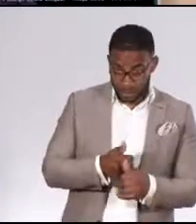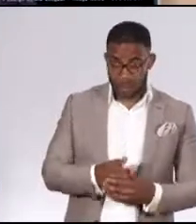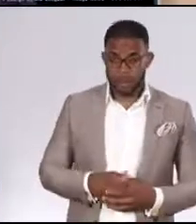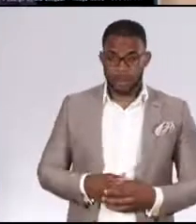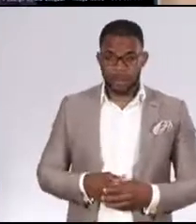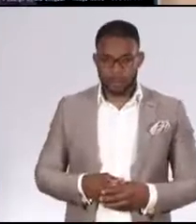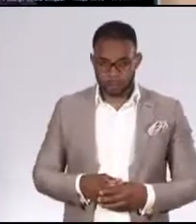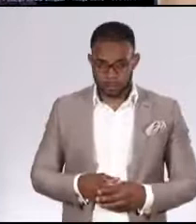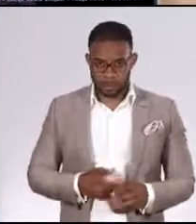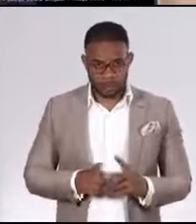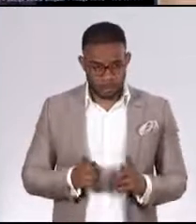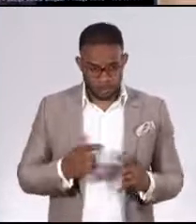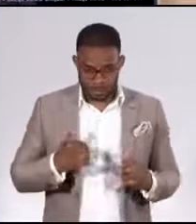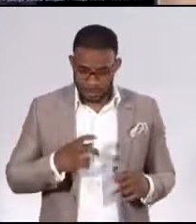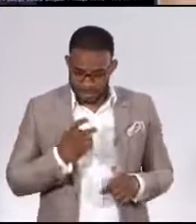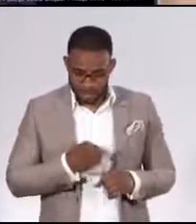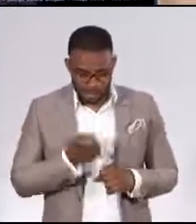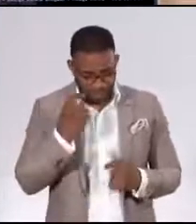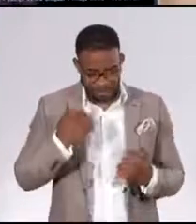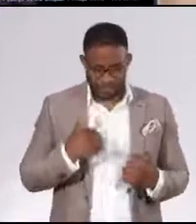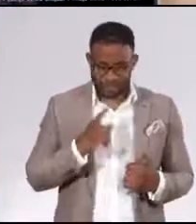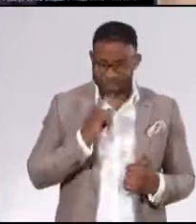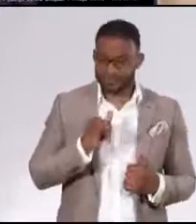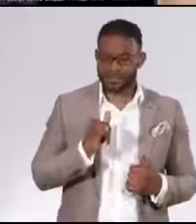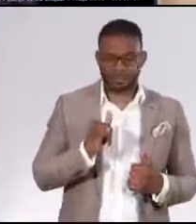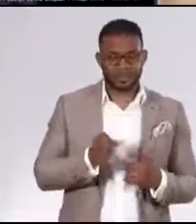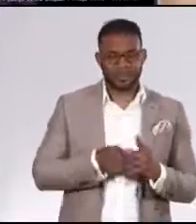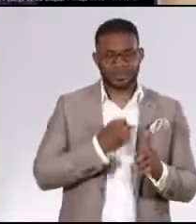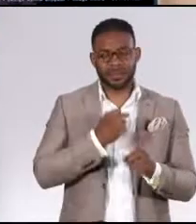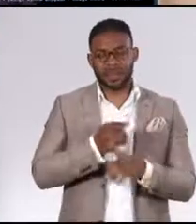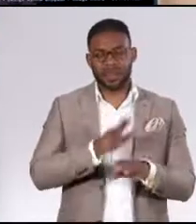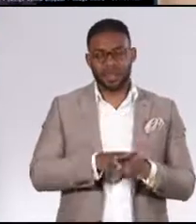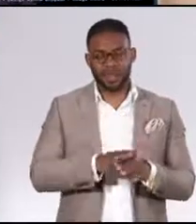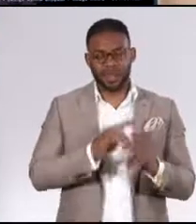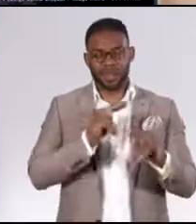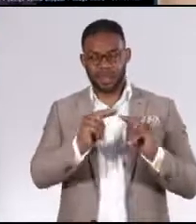But what was harder for me was the impact on the negotiation process.